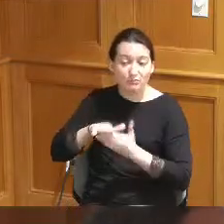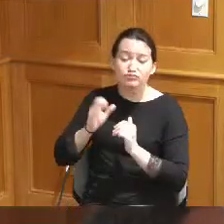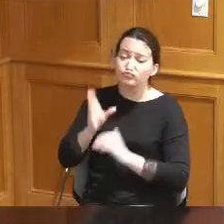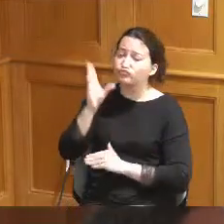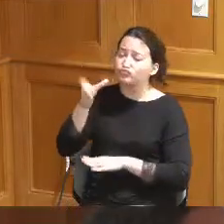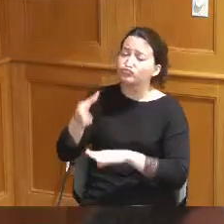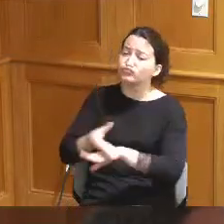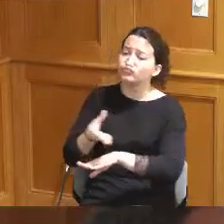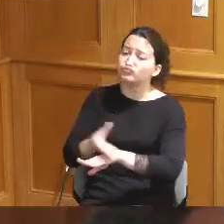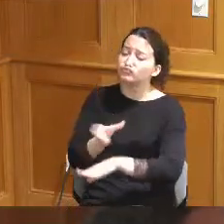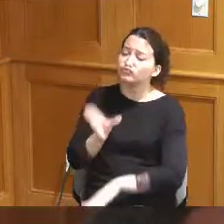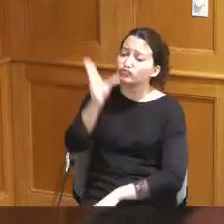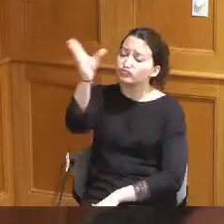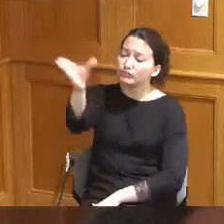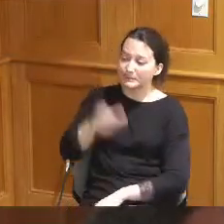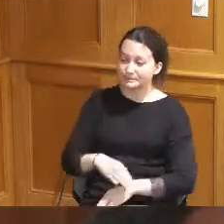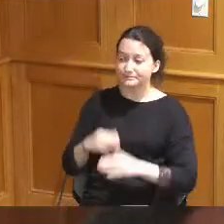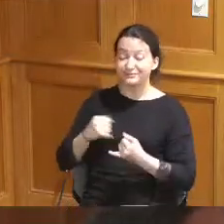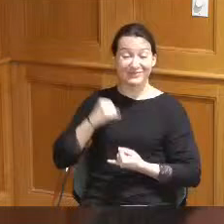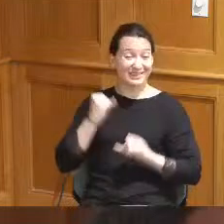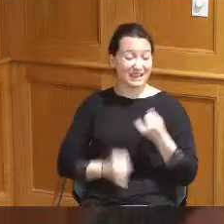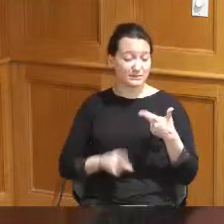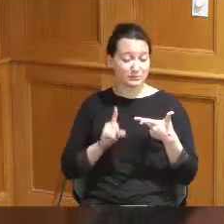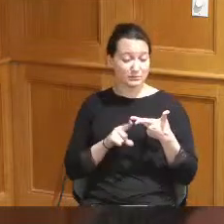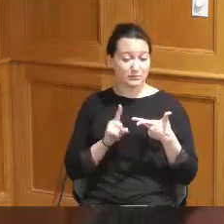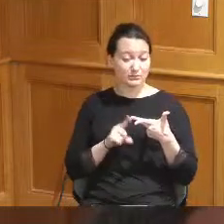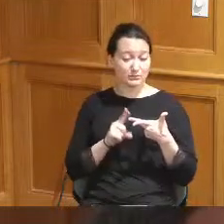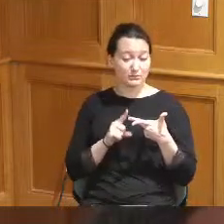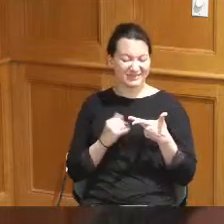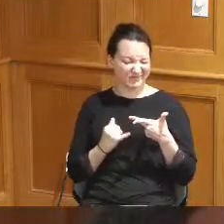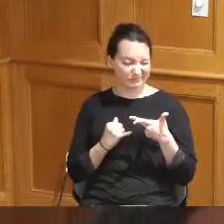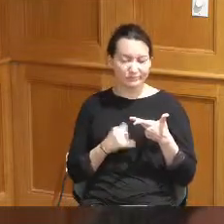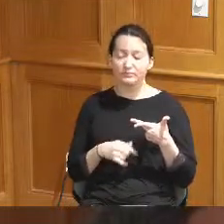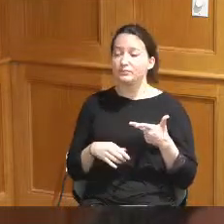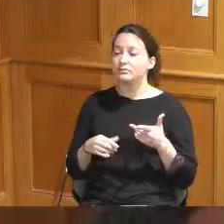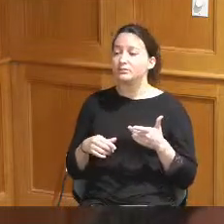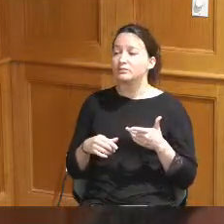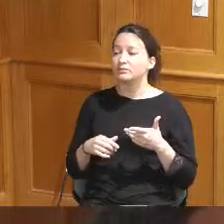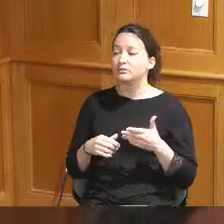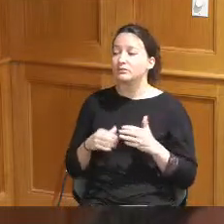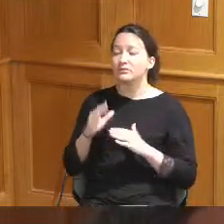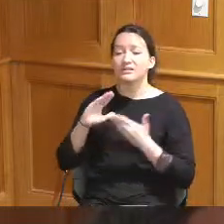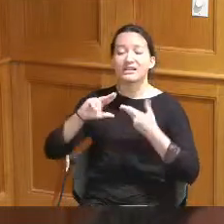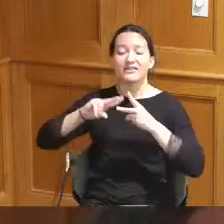Redevelopment and the last one on the agenda for today is with the village of St. Bernard